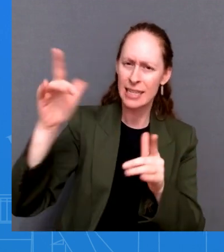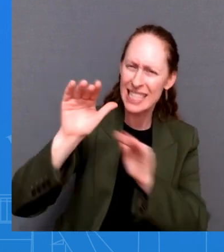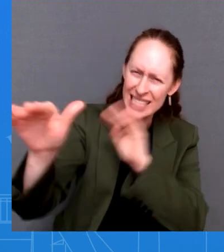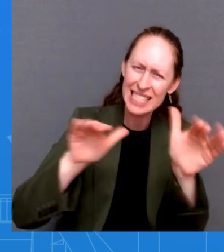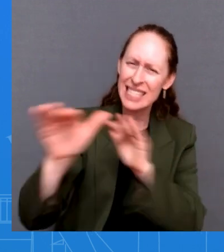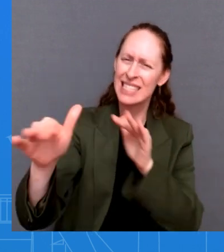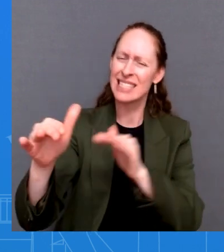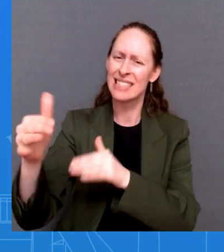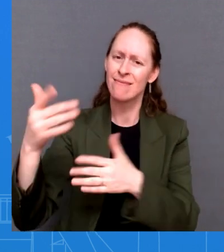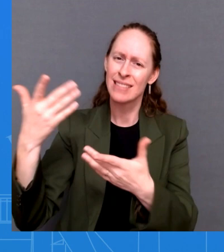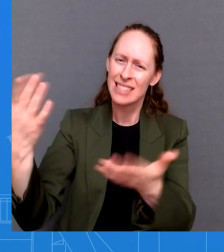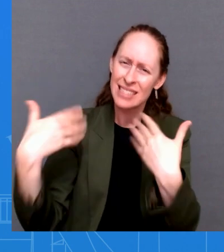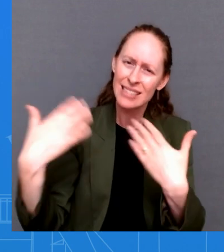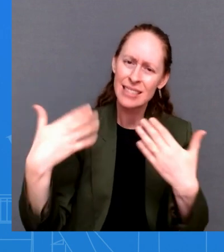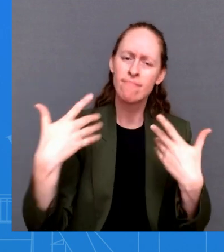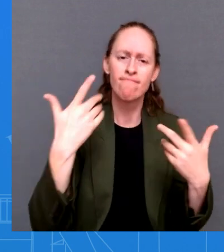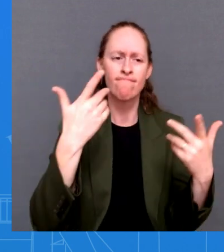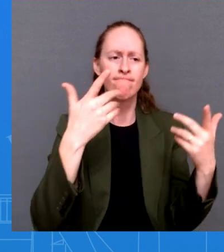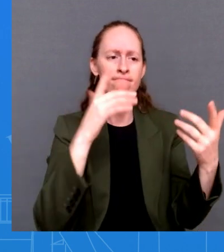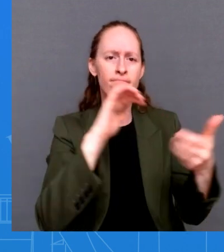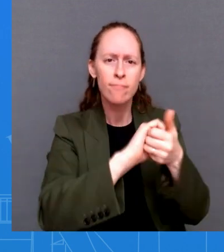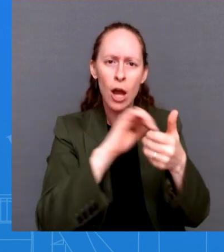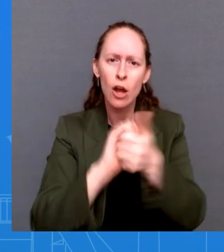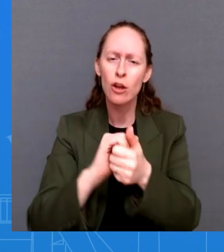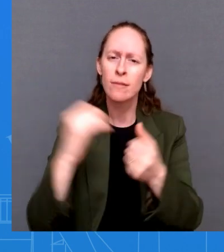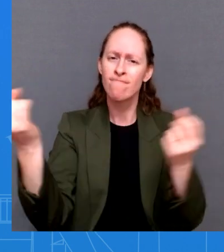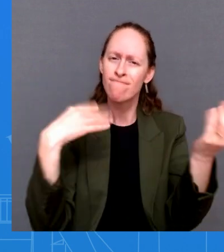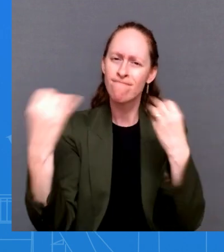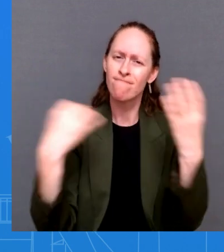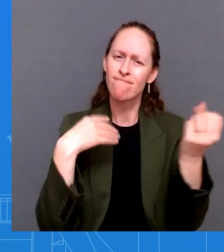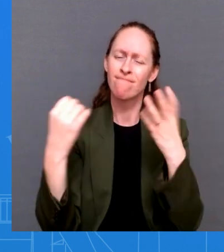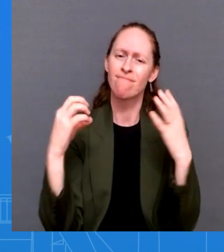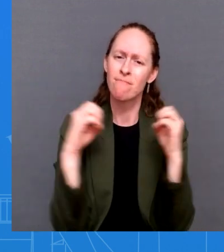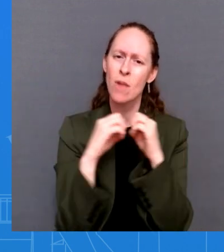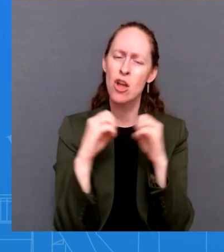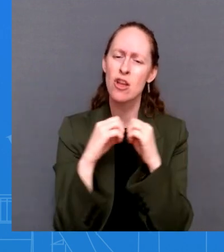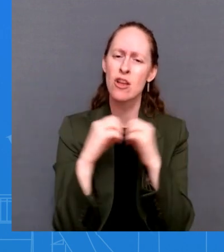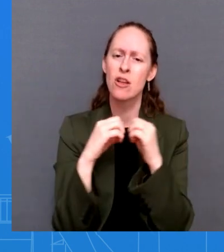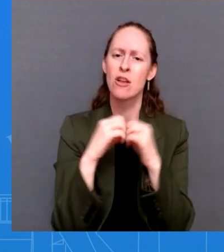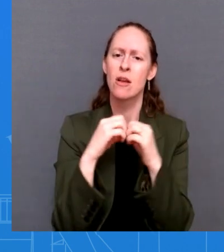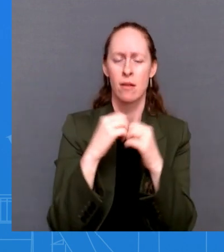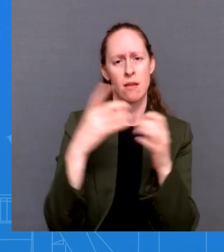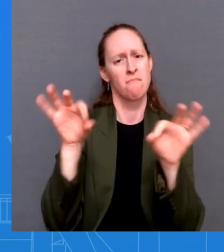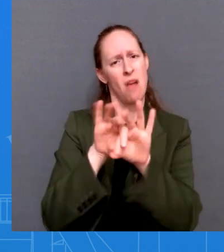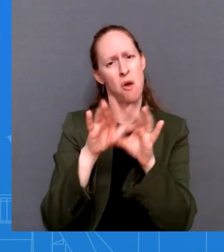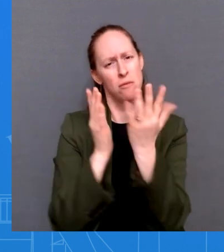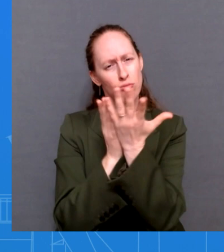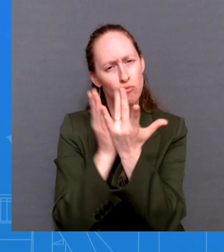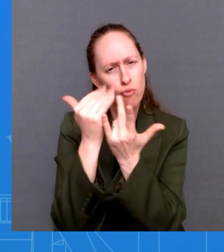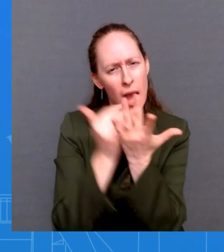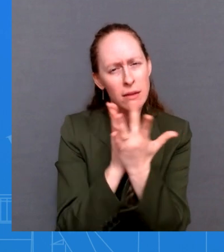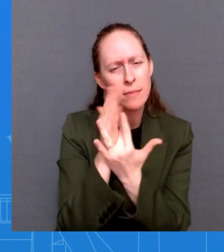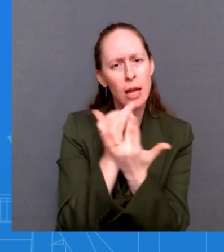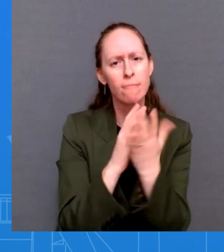Our goal is swift, transparent, publicly available and actionable data, and we will share additional jurisdictional data